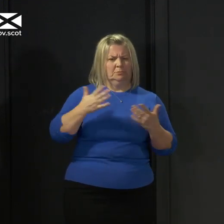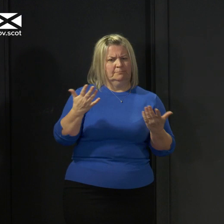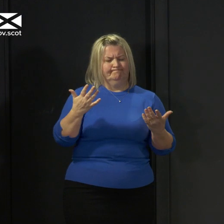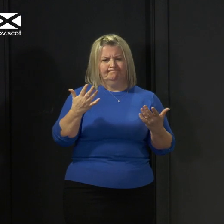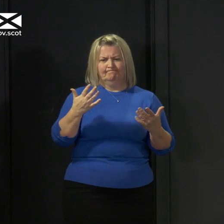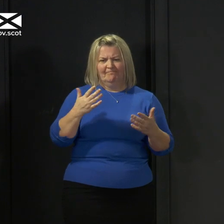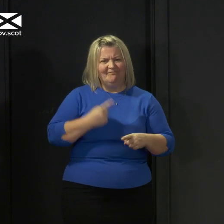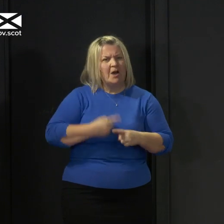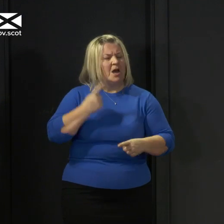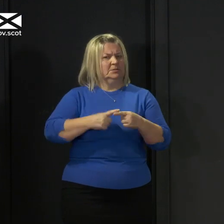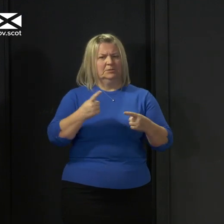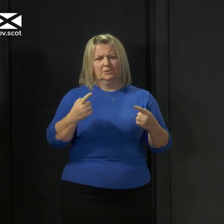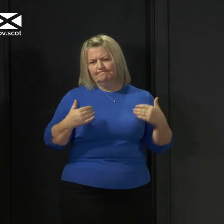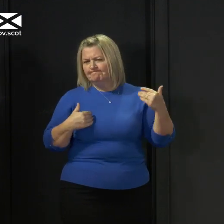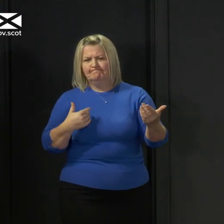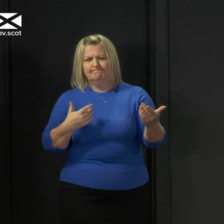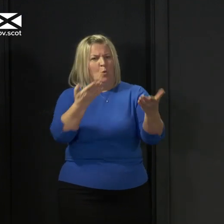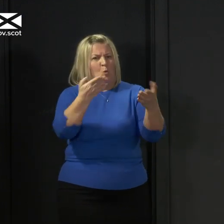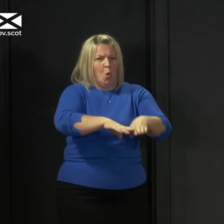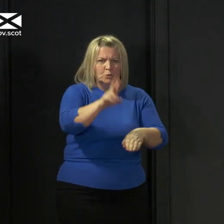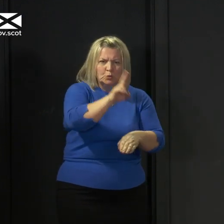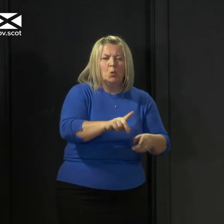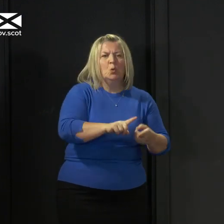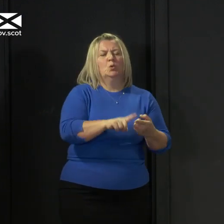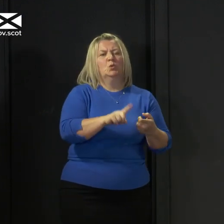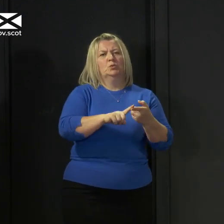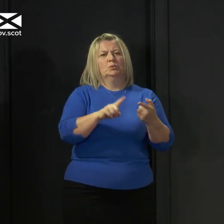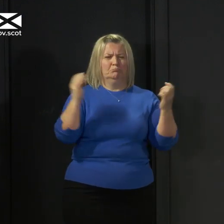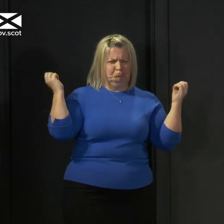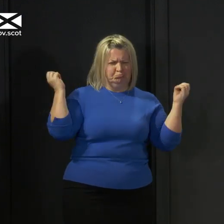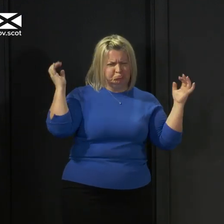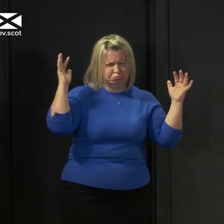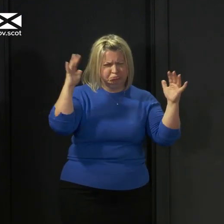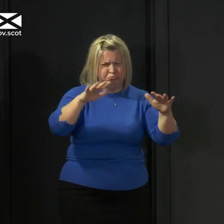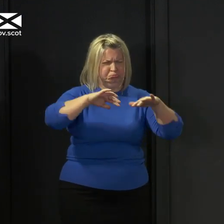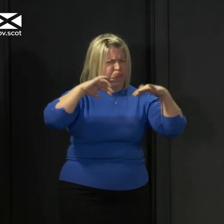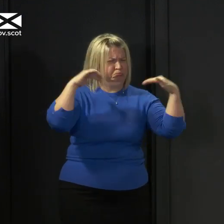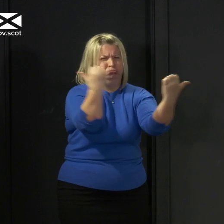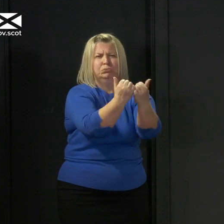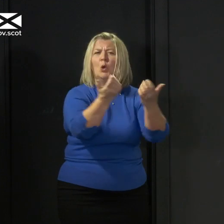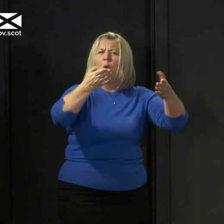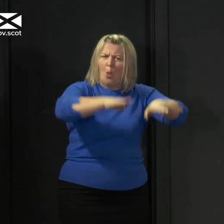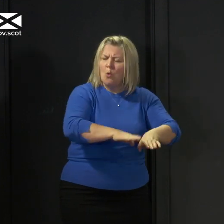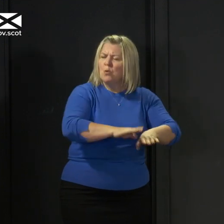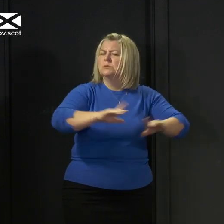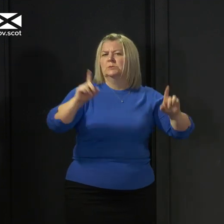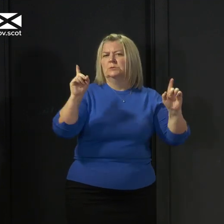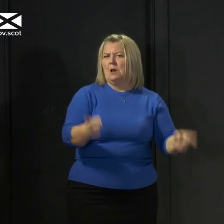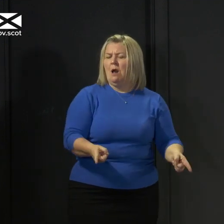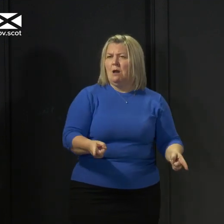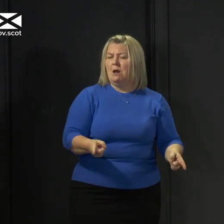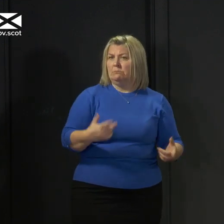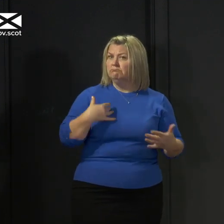limited extent and around taken I think a bit of a tougher line on business